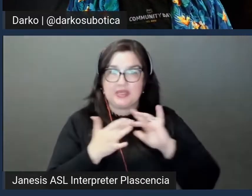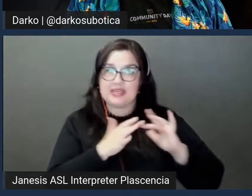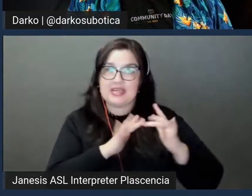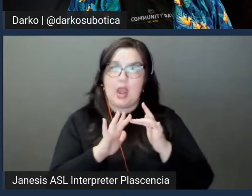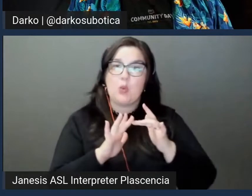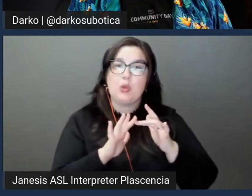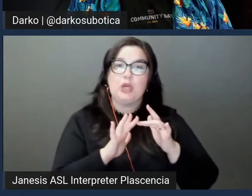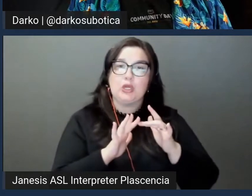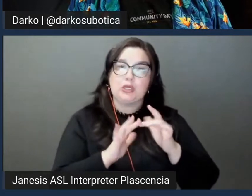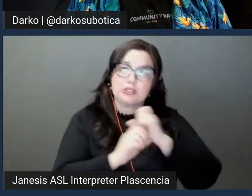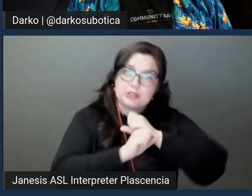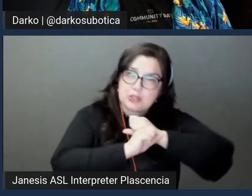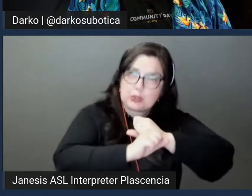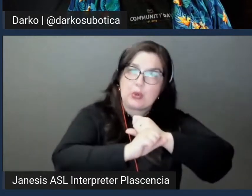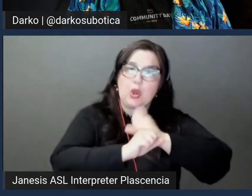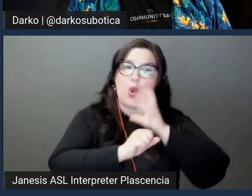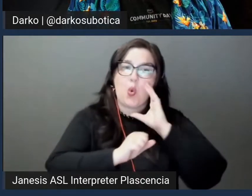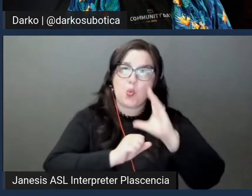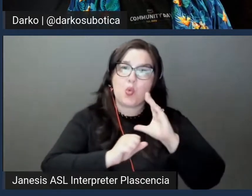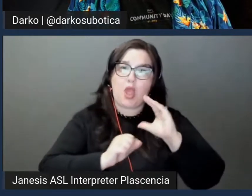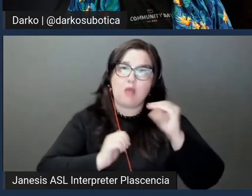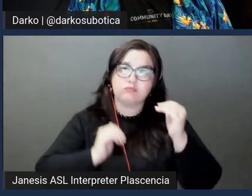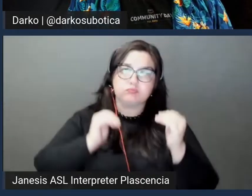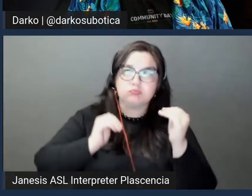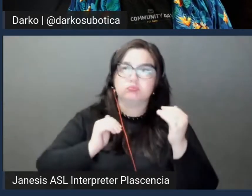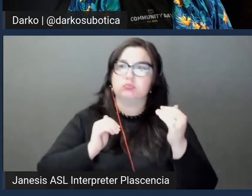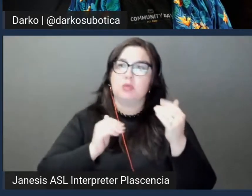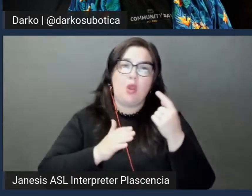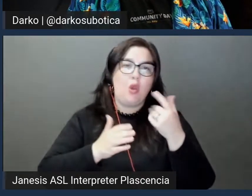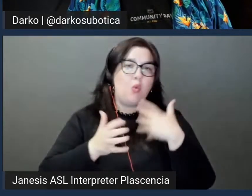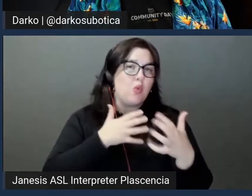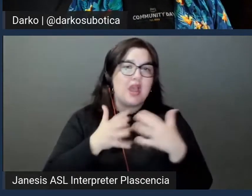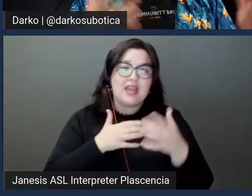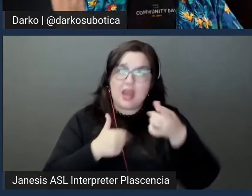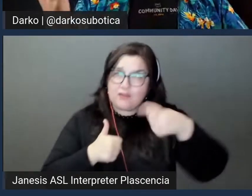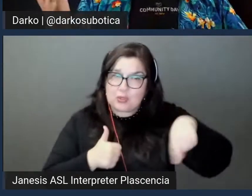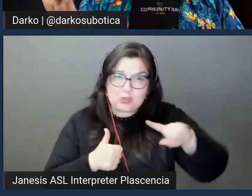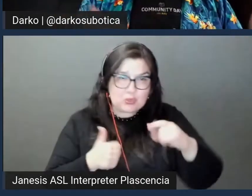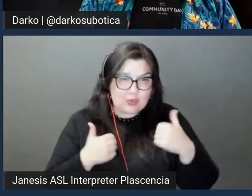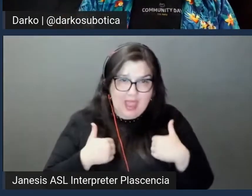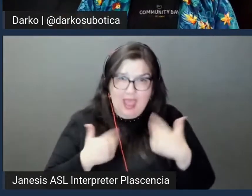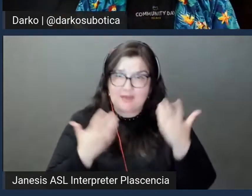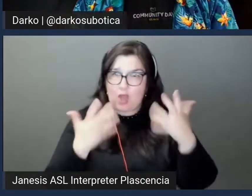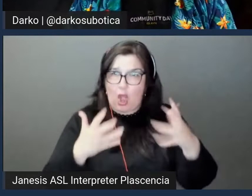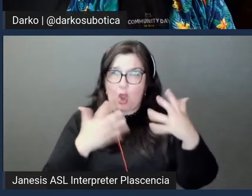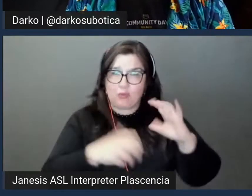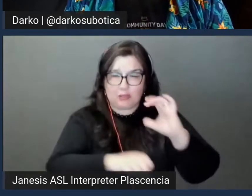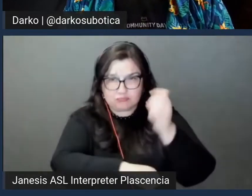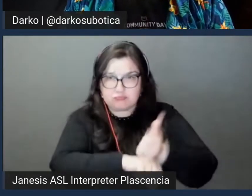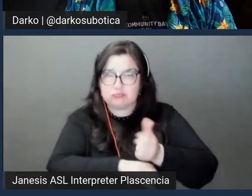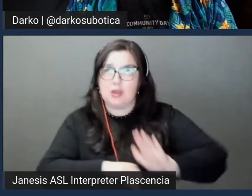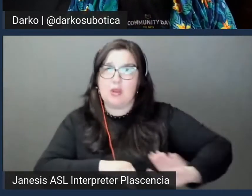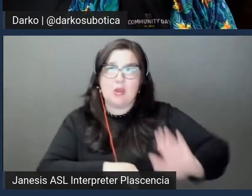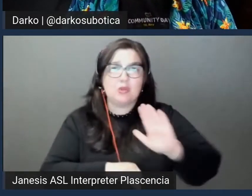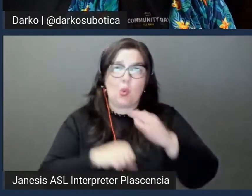we will leverage whatever existing network connections customers have at their manufacturing plant or retail store,